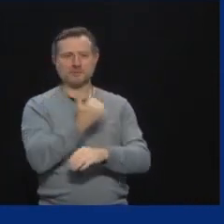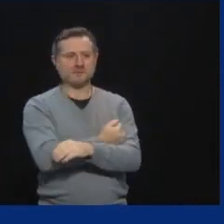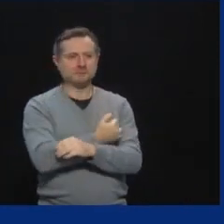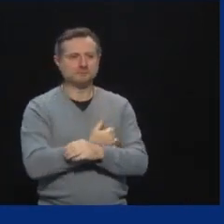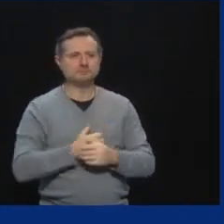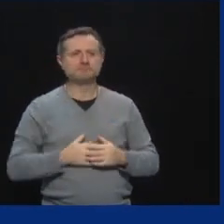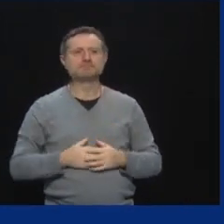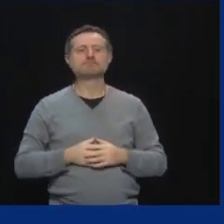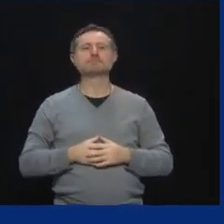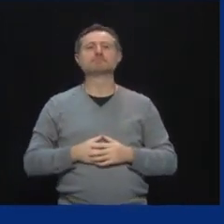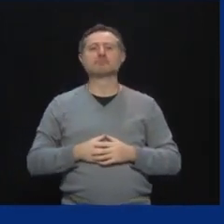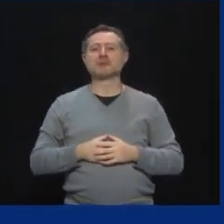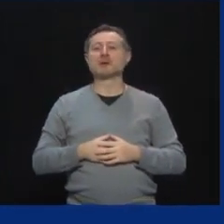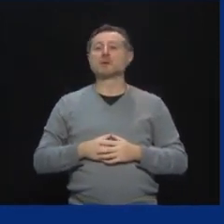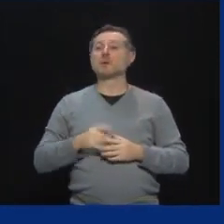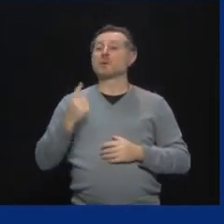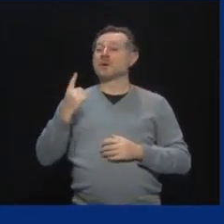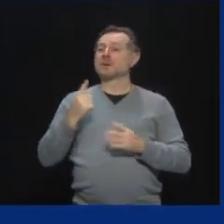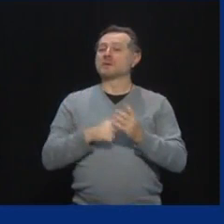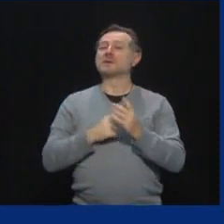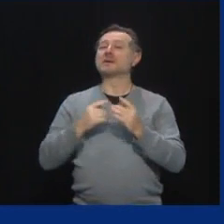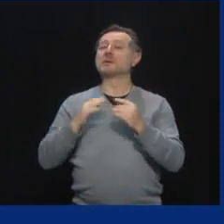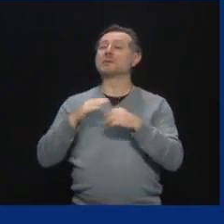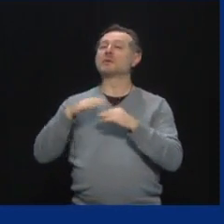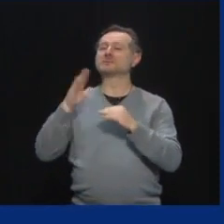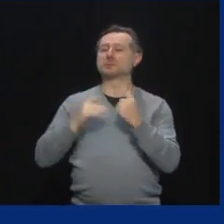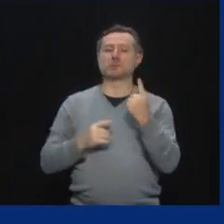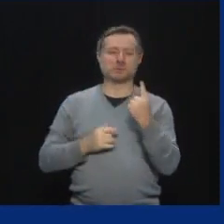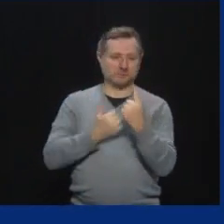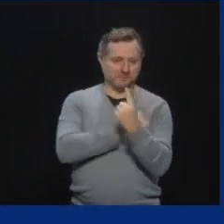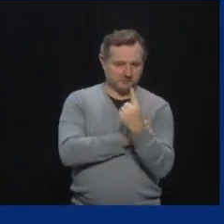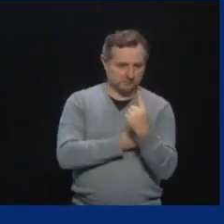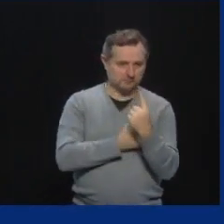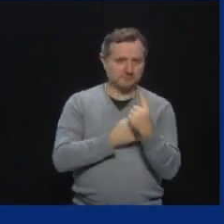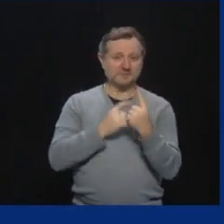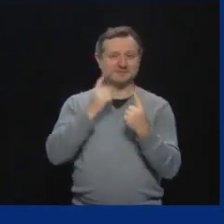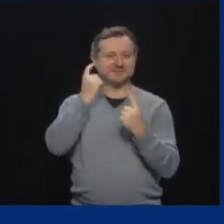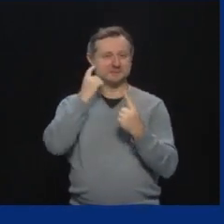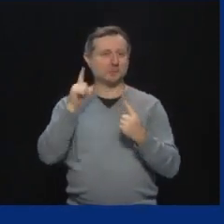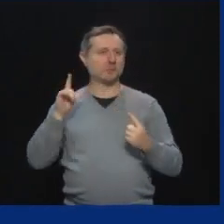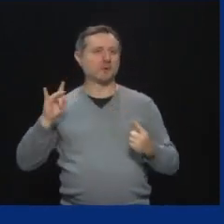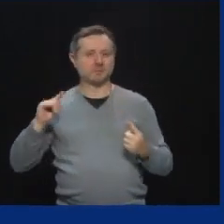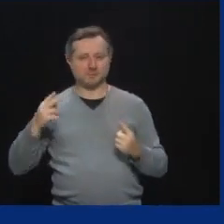with at least one dose By the 28th. And that is the number we hit was 92%. You